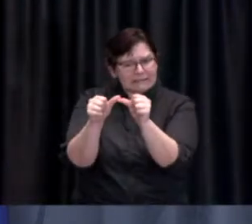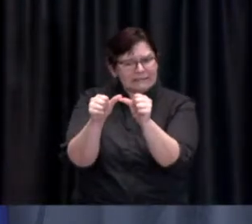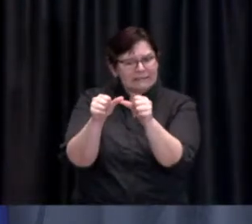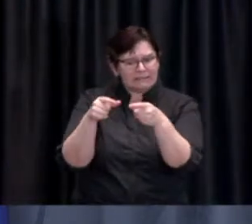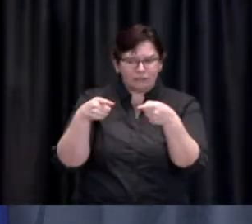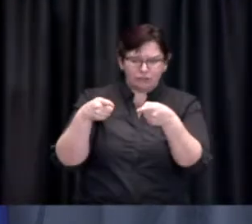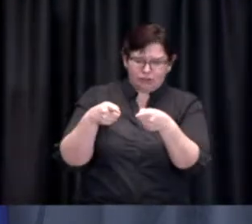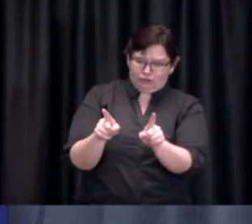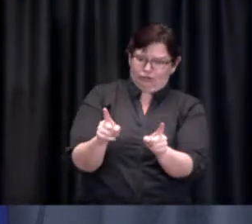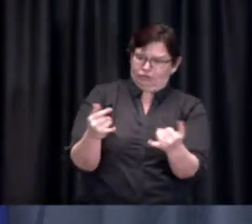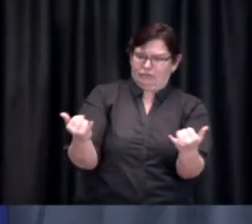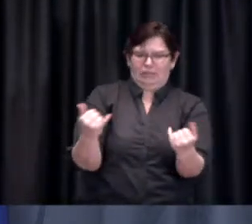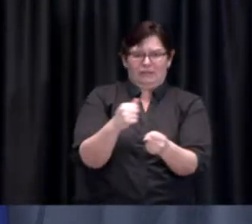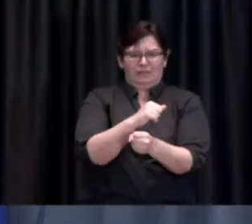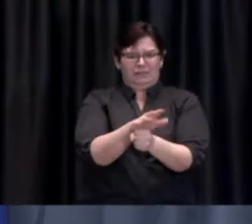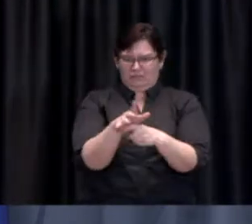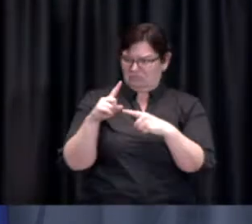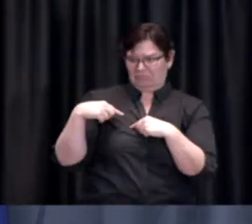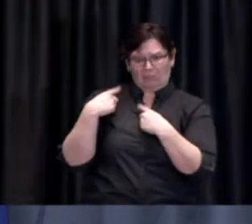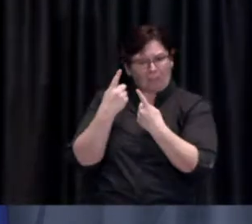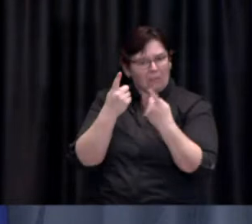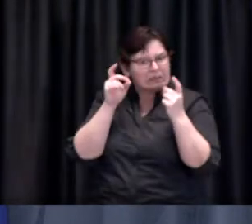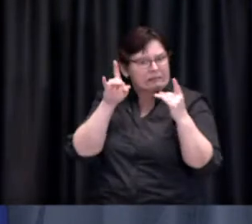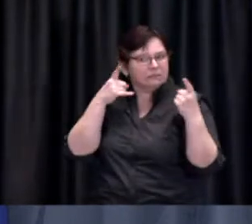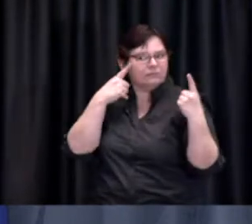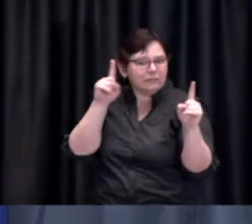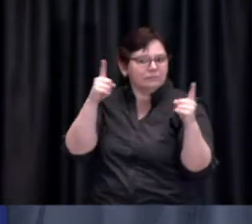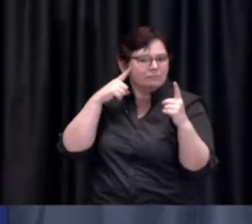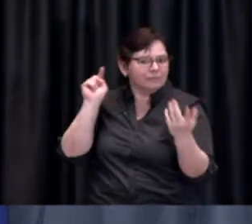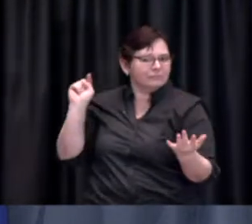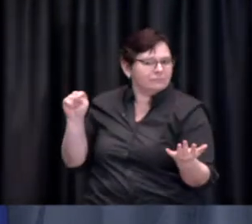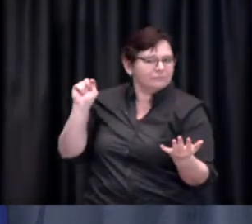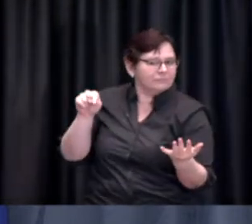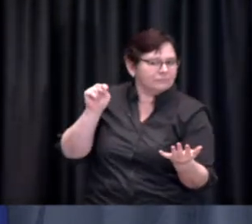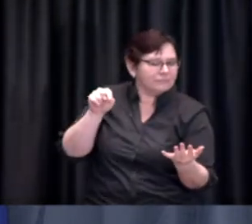These decisions were made in consultation with Dr. de Villa and Toronto Public Health,